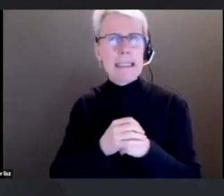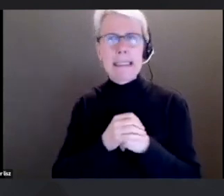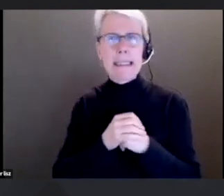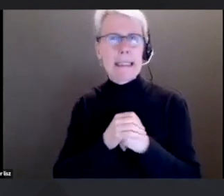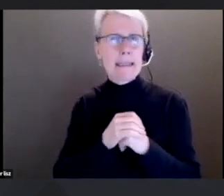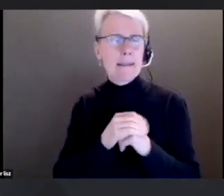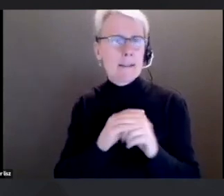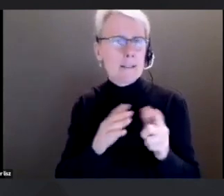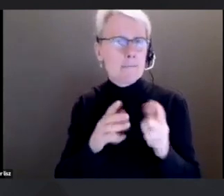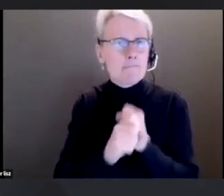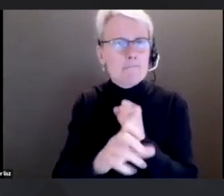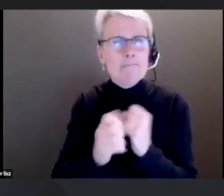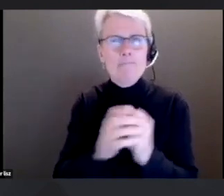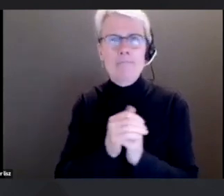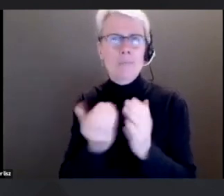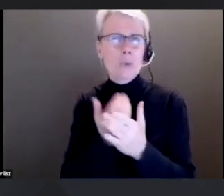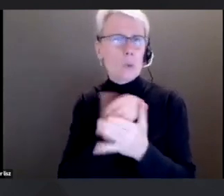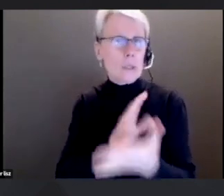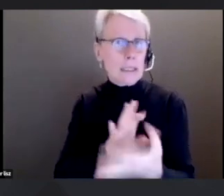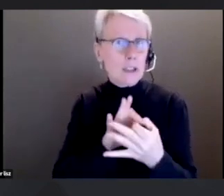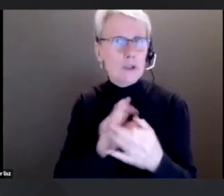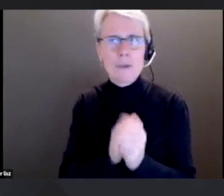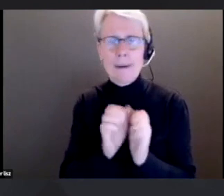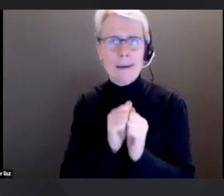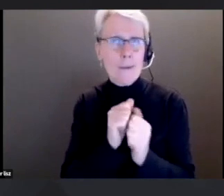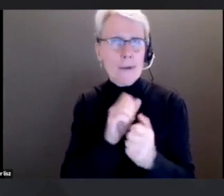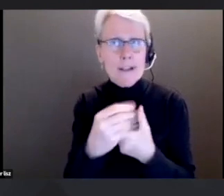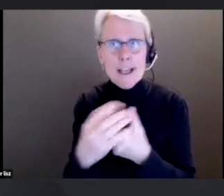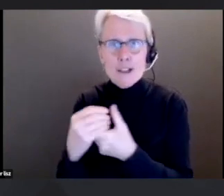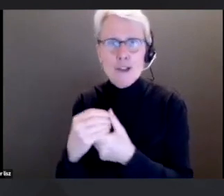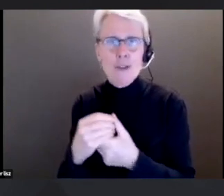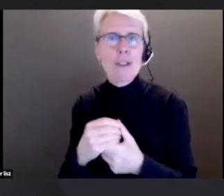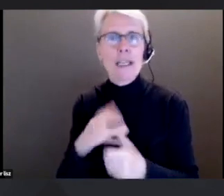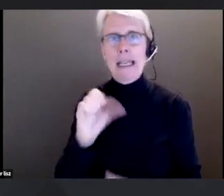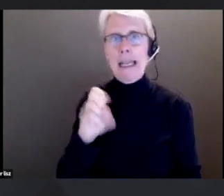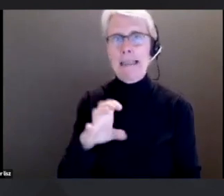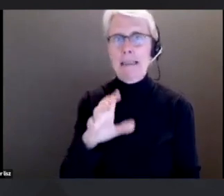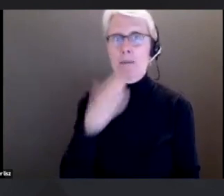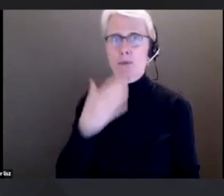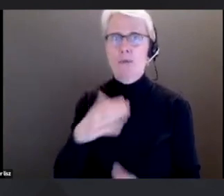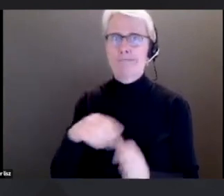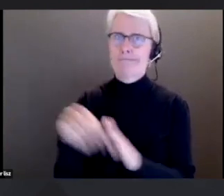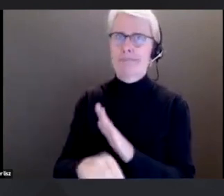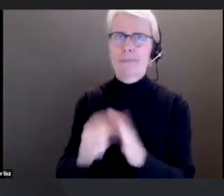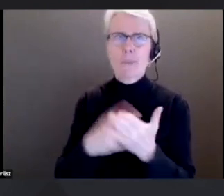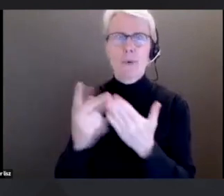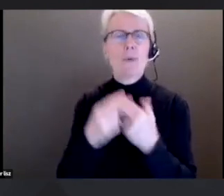to learning more about that. It's called the Job Development Certificate program. And so if you're interested in learning more, I'd be happy to share more details as well.